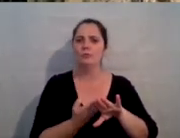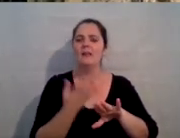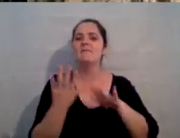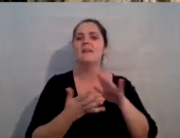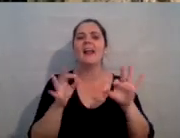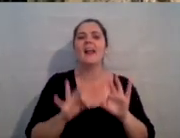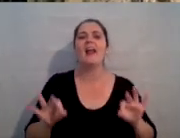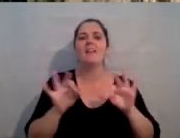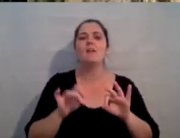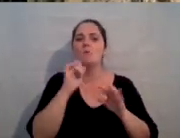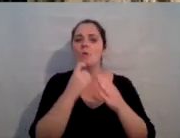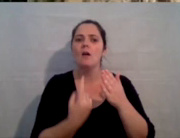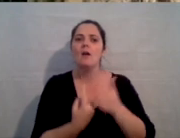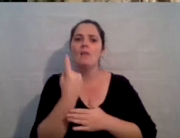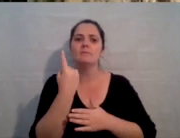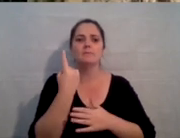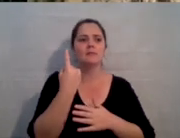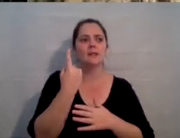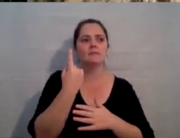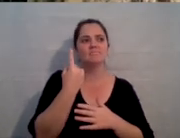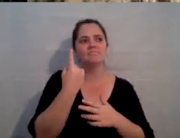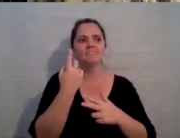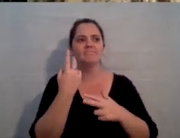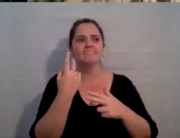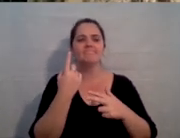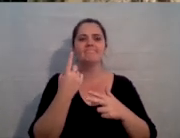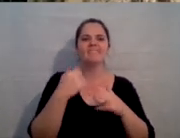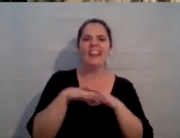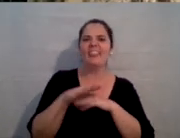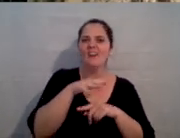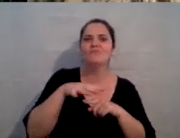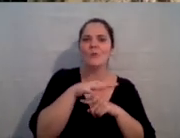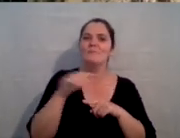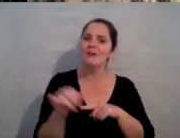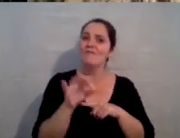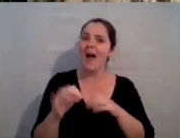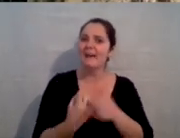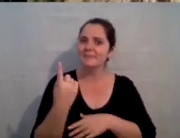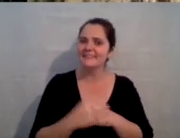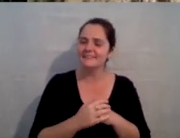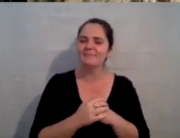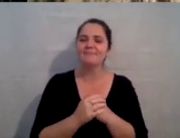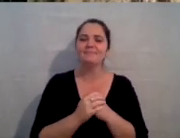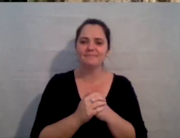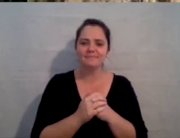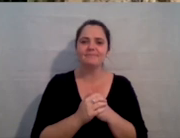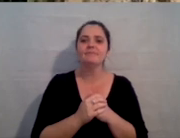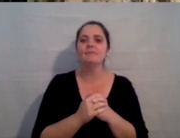was happening that shouldn't be happening in the life drawing room. So we thought it was a nice way both to comment on the history of life drawing